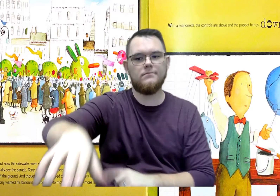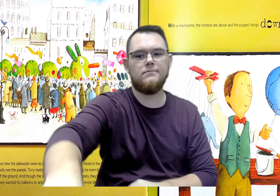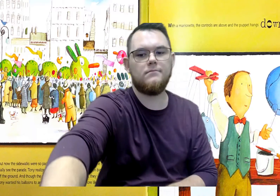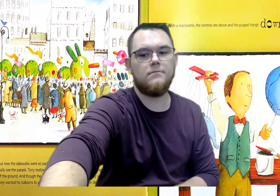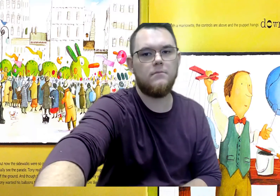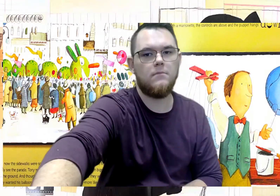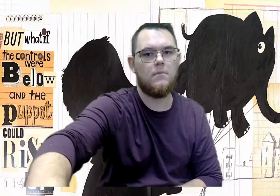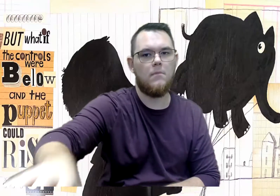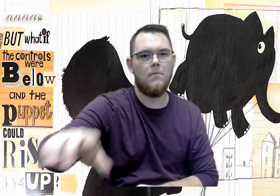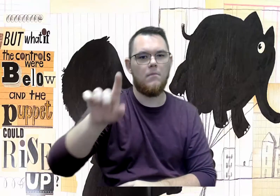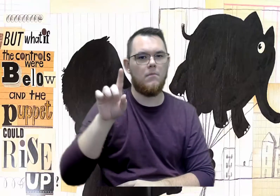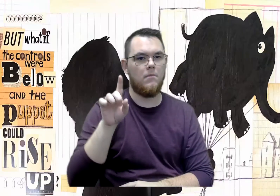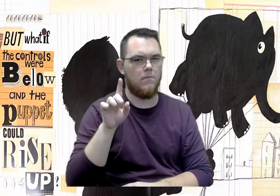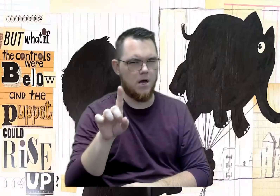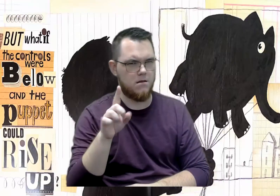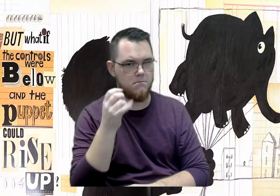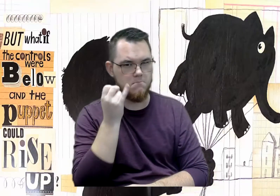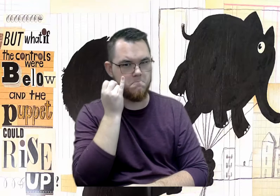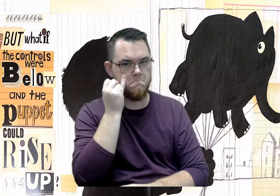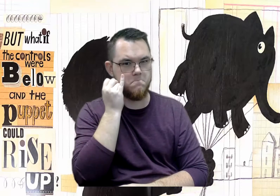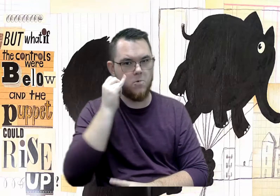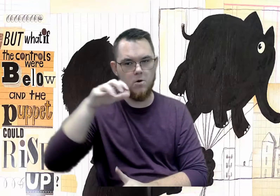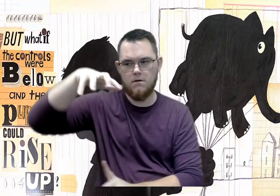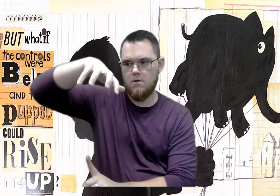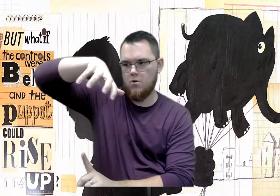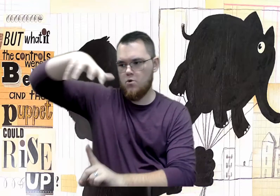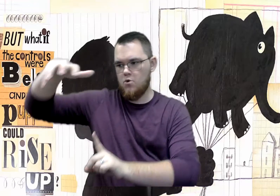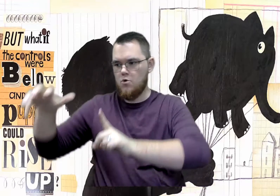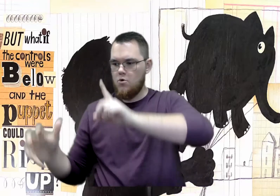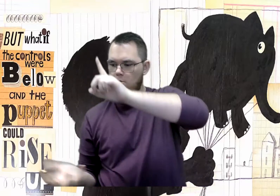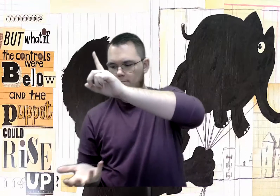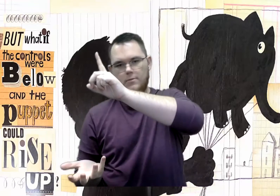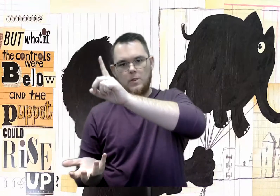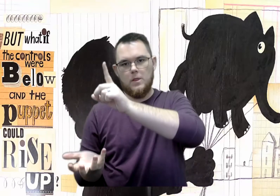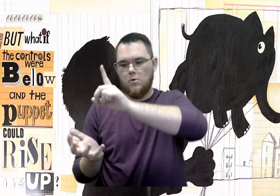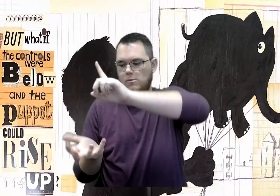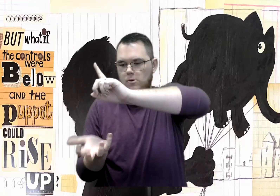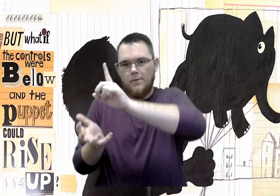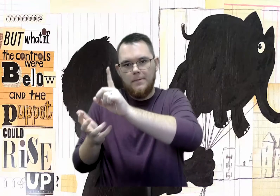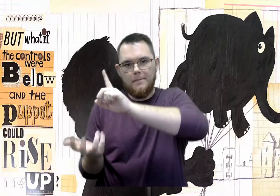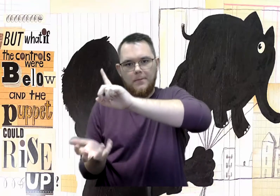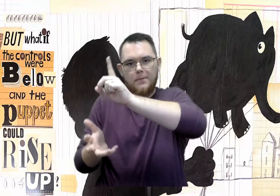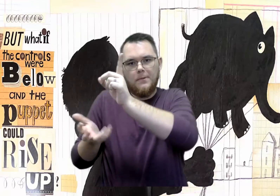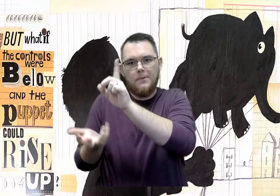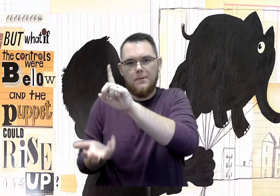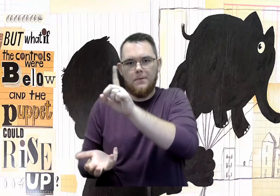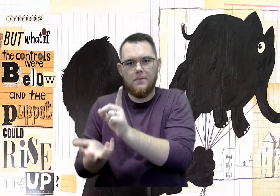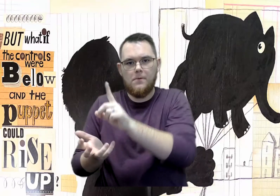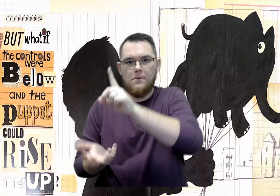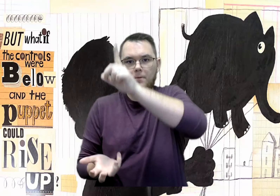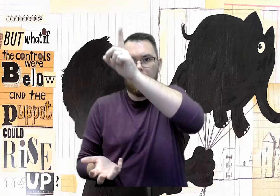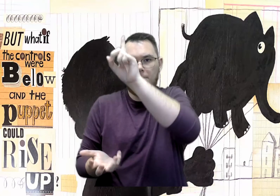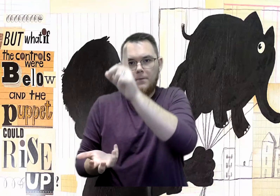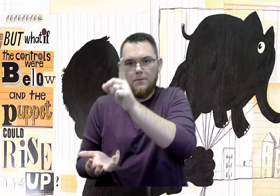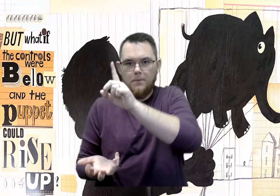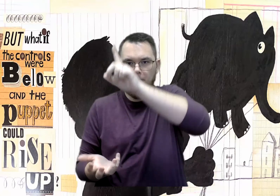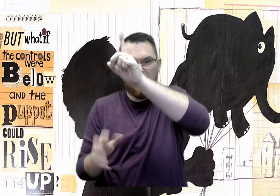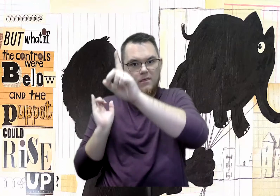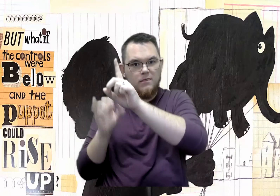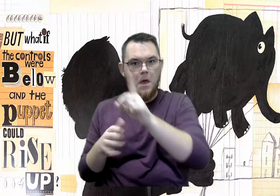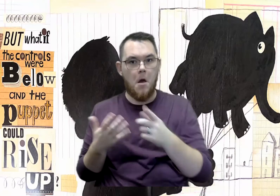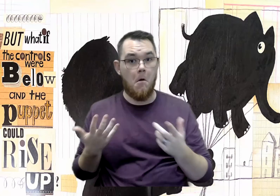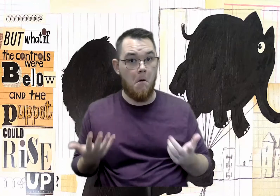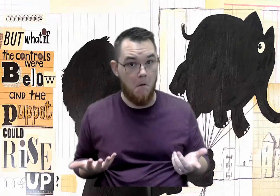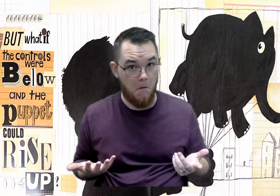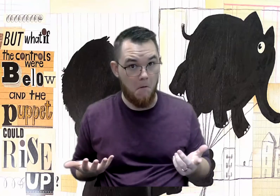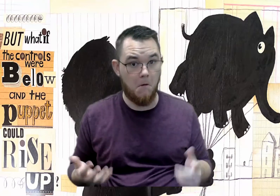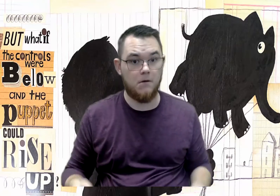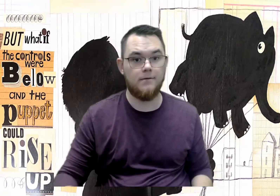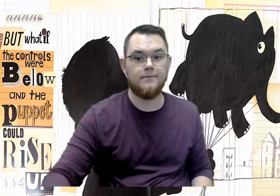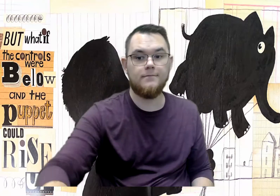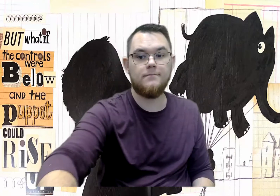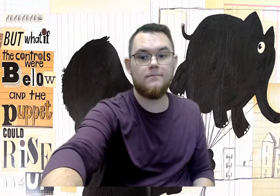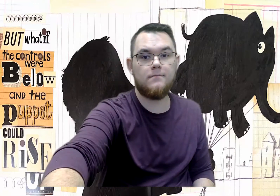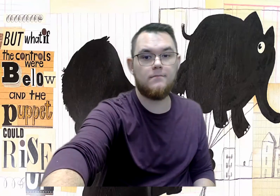But what if the controls were below and the puppet could rise up?